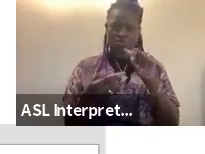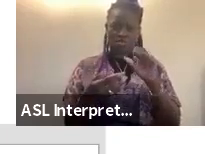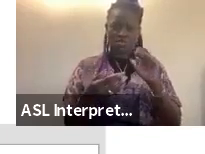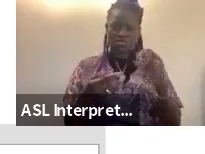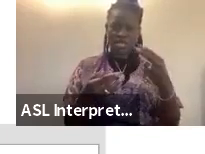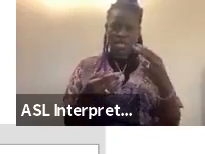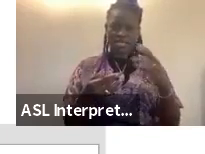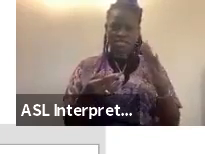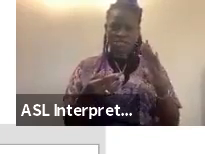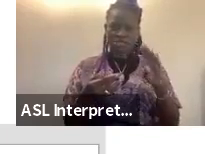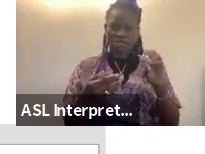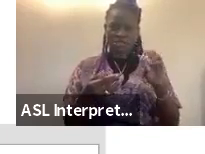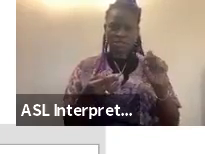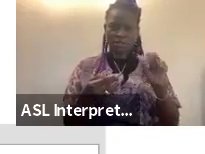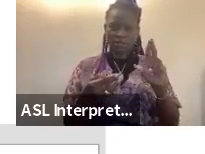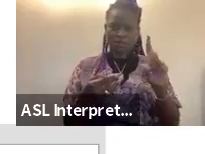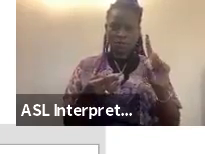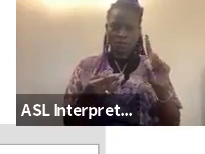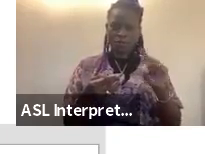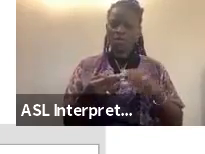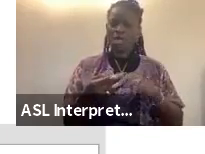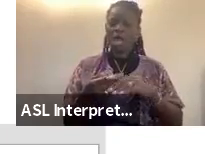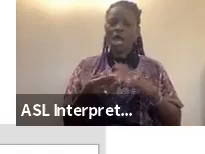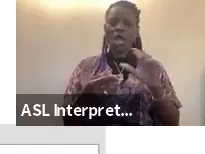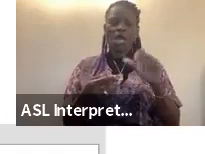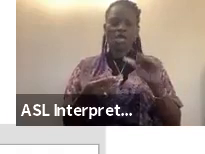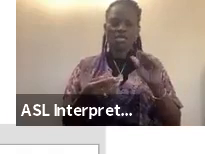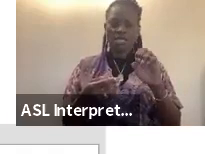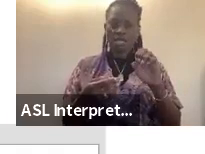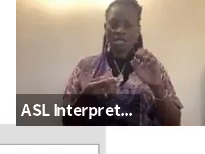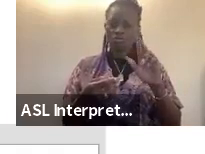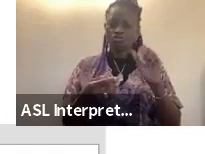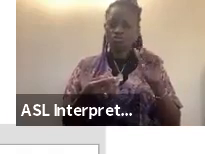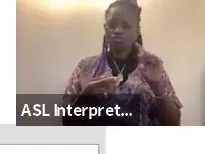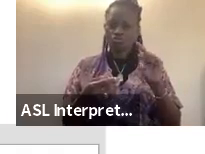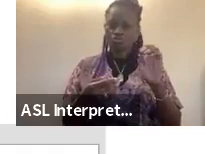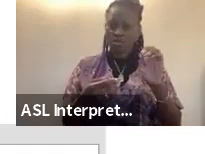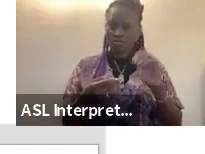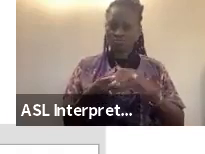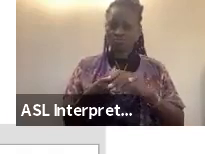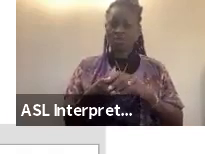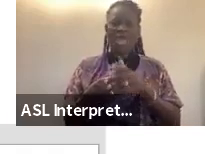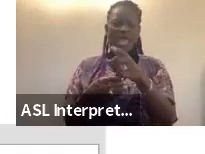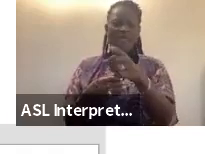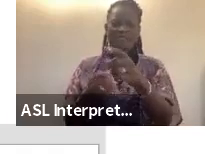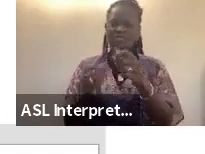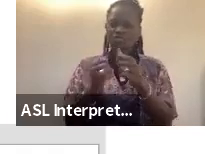weekly case rates for 100,000 population divided and this is among students.